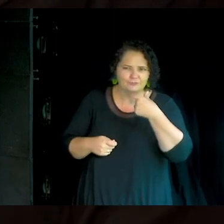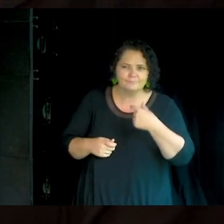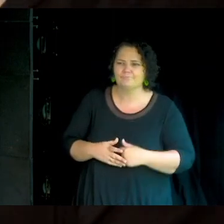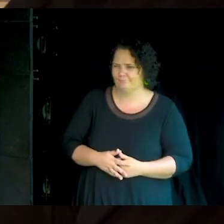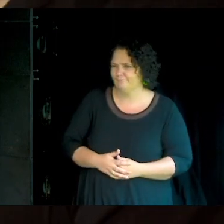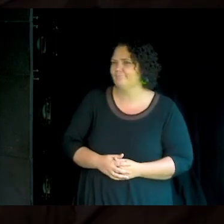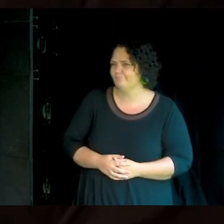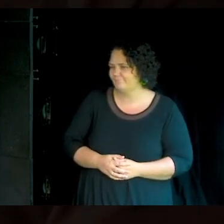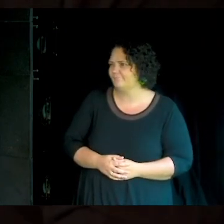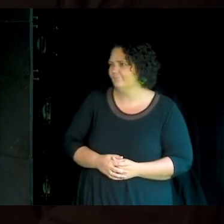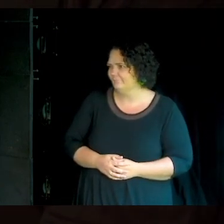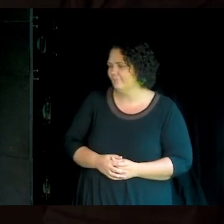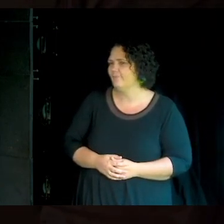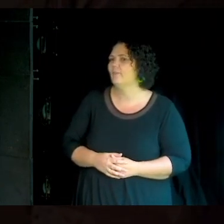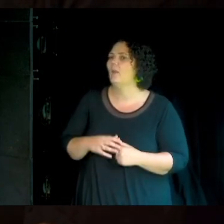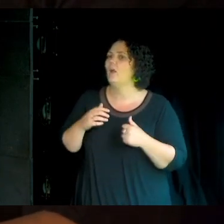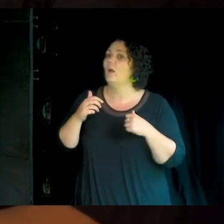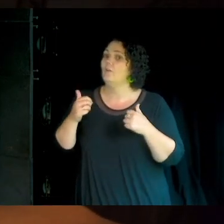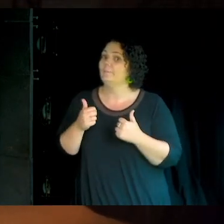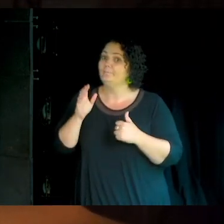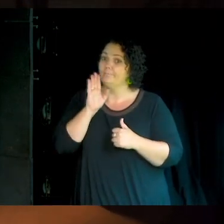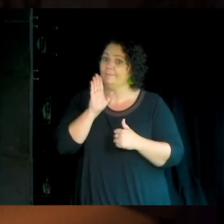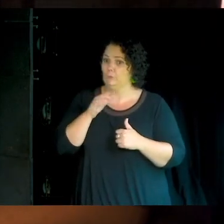so before I do the frying if you don't mind me saying that oh actually